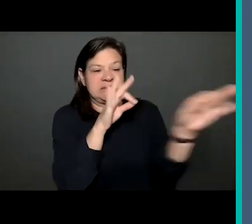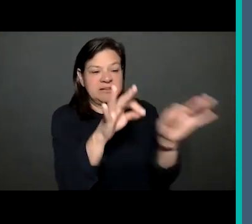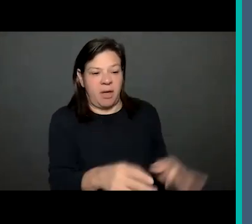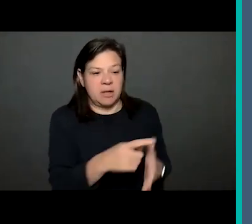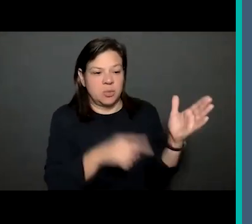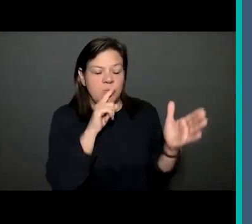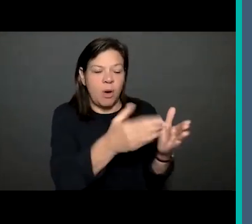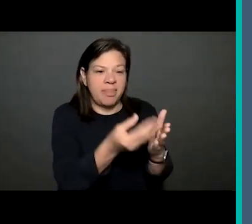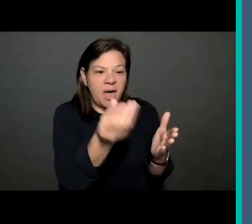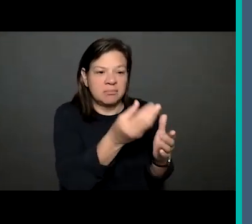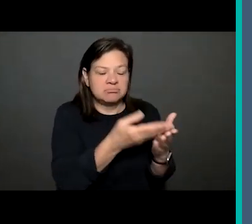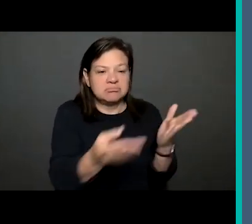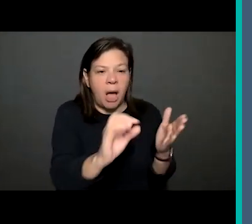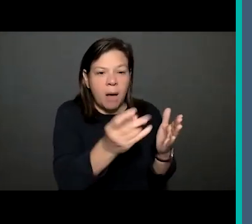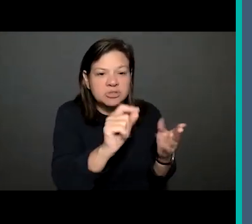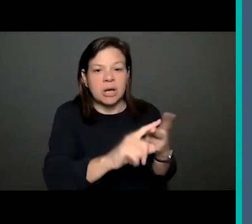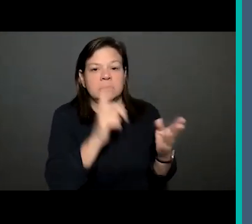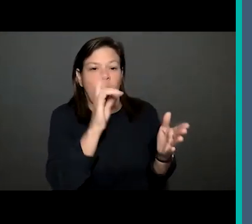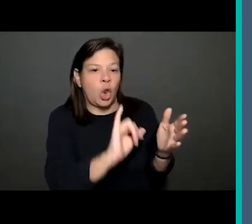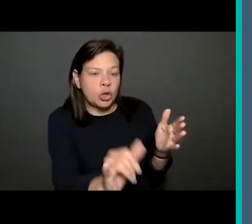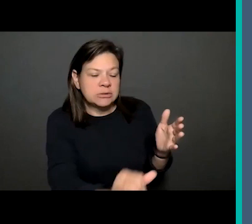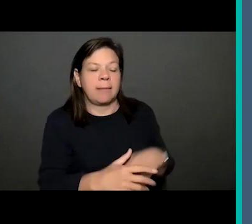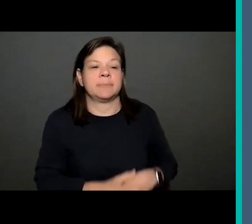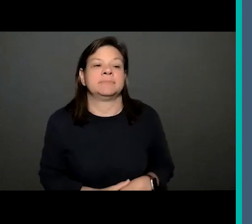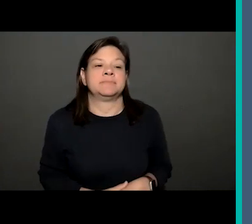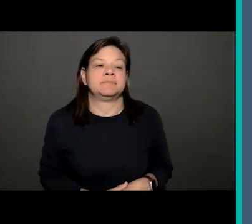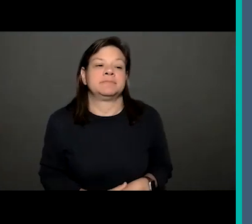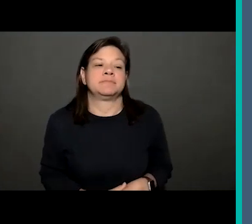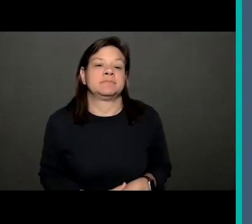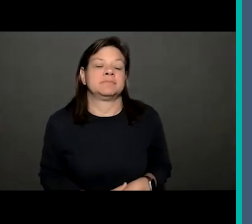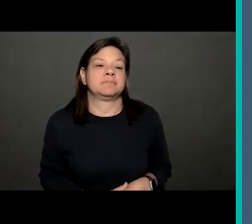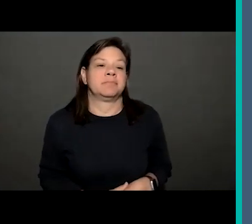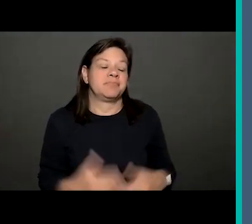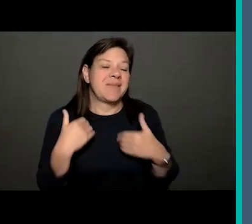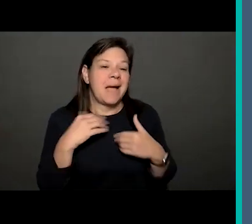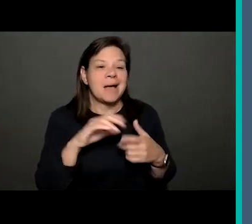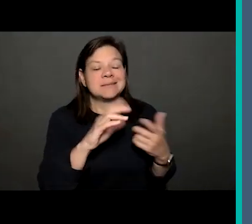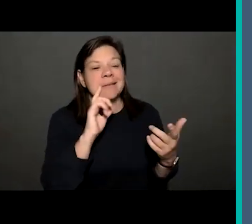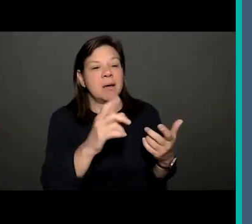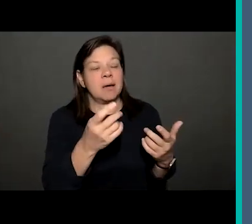AND IT CONTAINS THINGS LIKE OBJECT PROPERTIES AND DEFINES HOW THAT OBJECT IS ASSOCIATED TO OTHER OBJECTS.